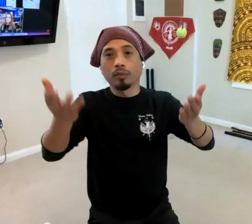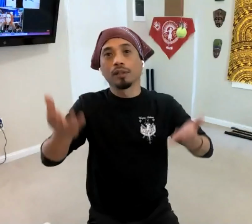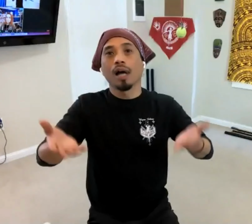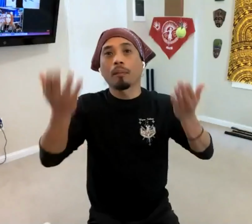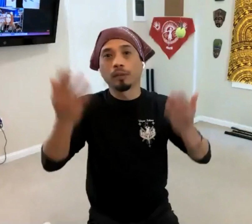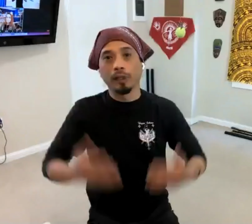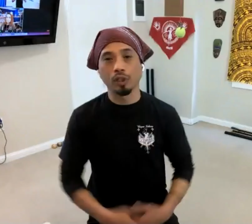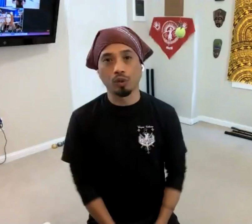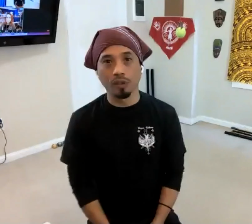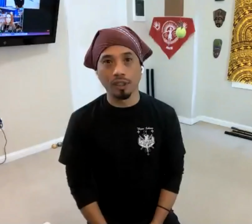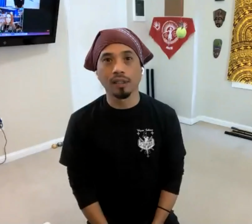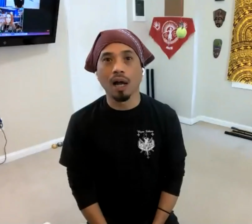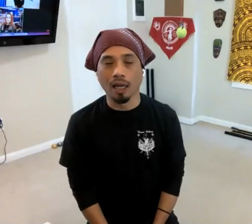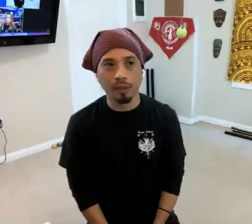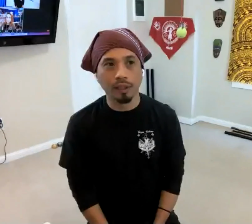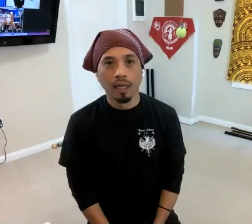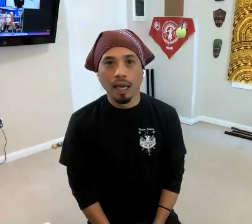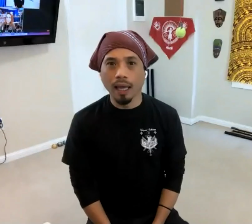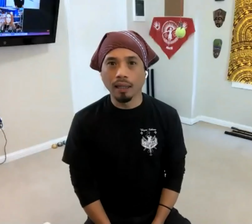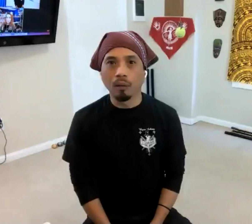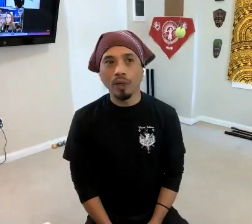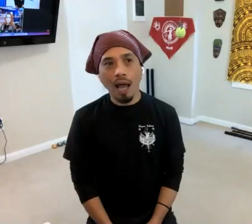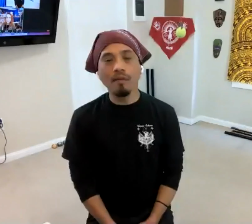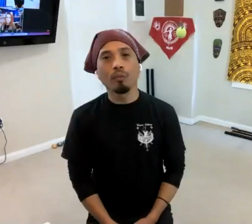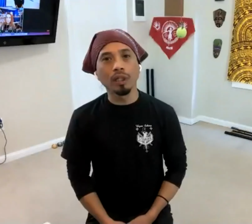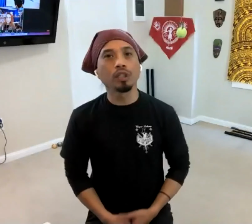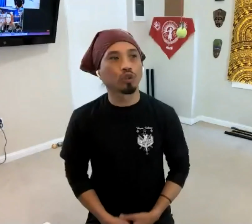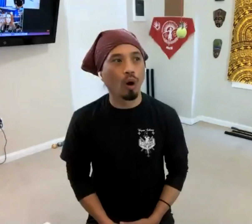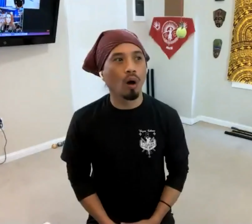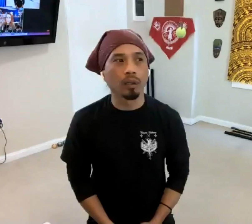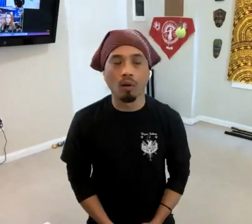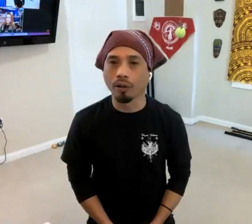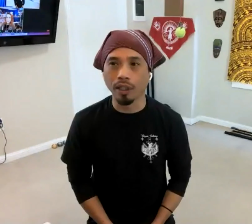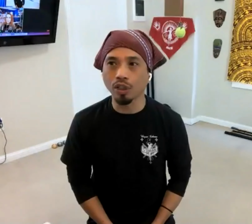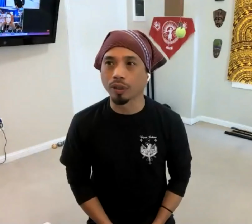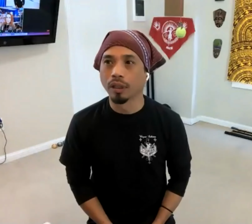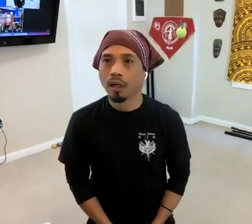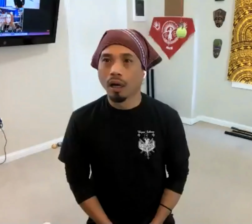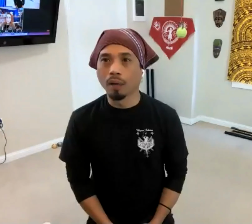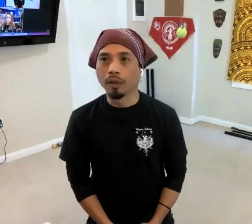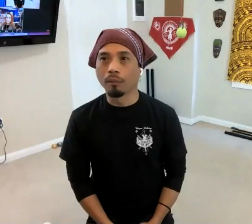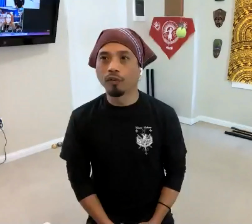THE TOP DURING THESE TIMES.